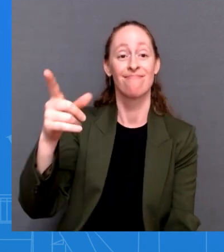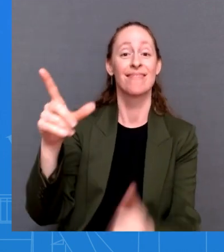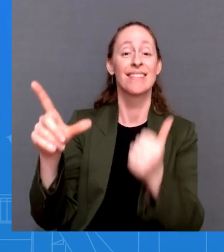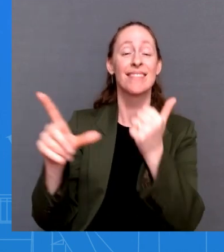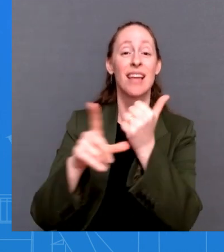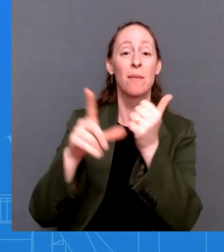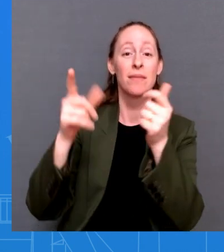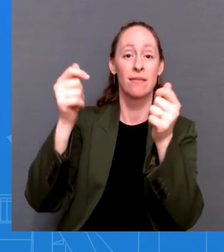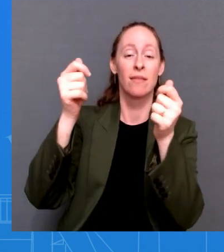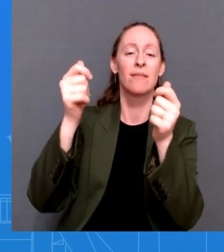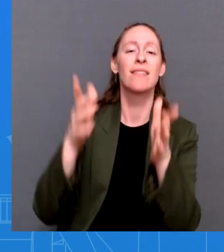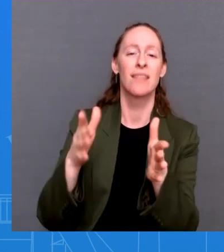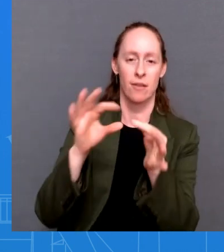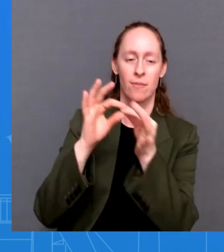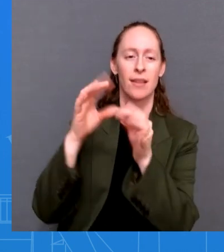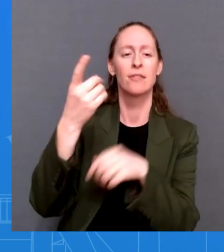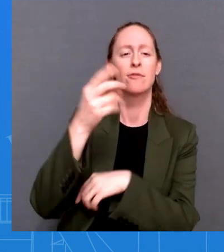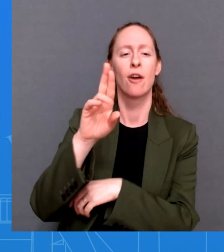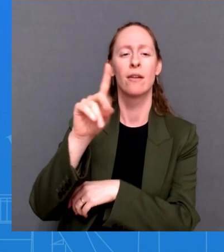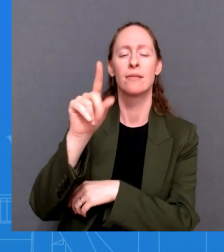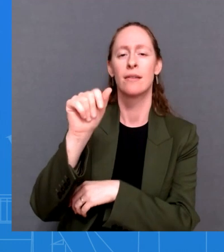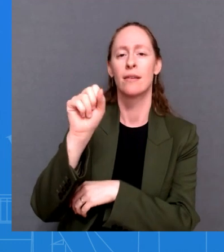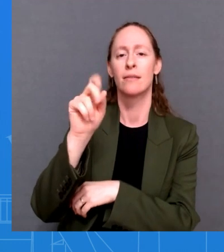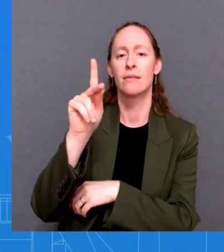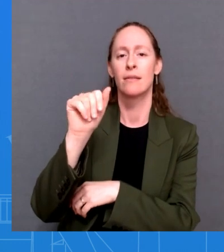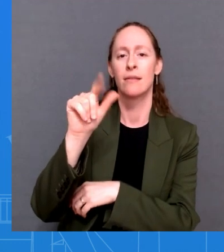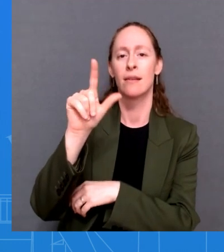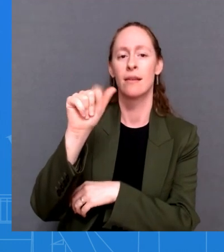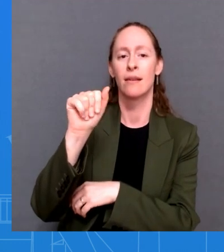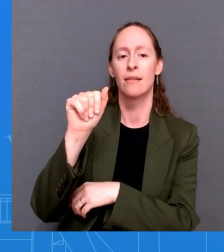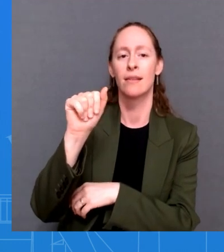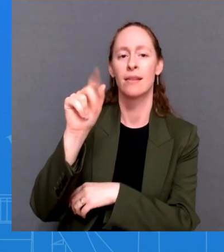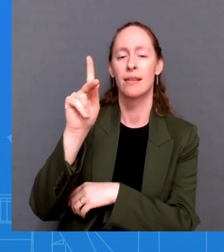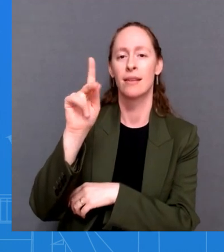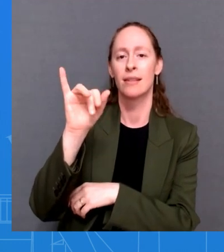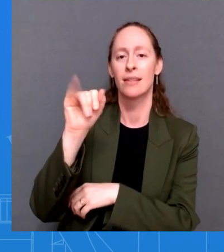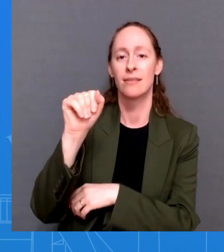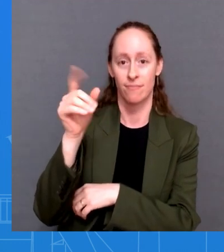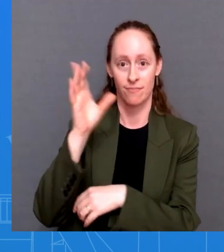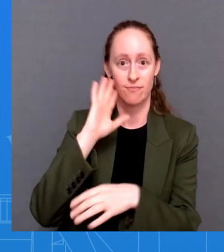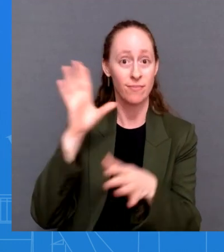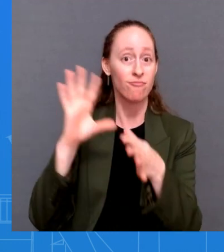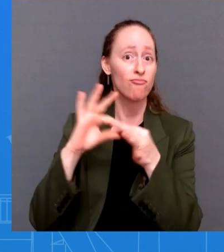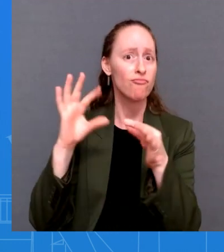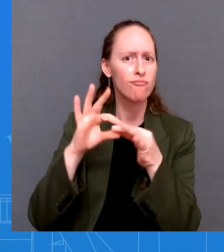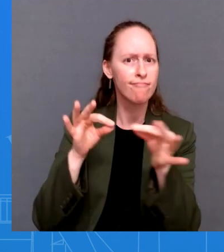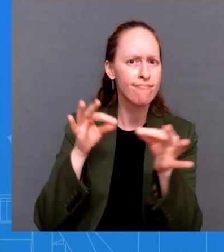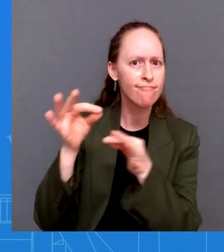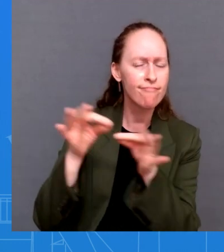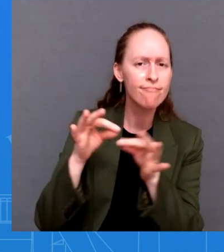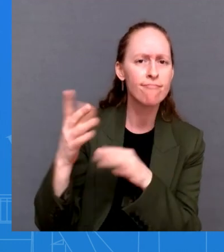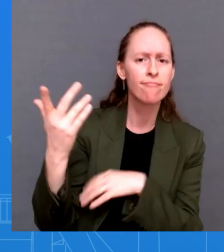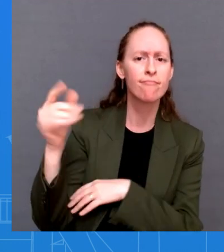will provide an update on our partnership with the impacted communities. From the start, our vaccination strategy